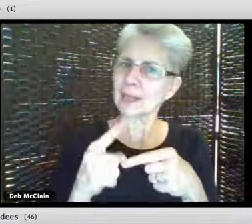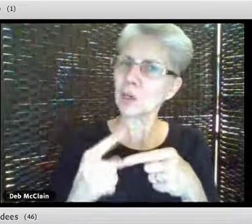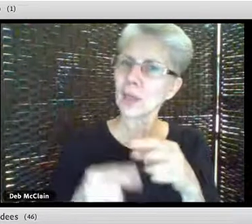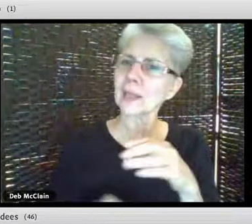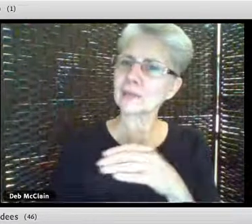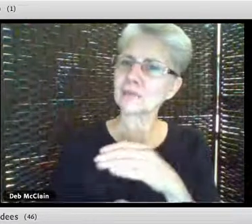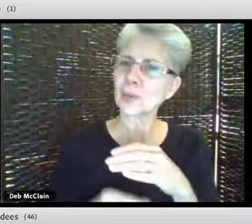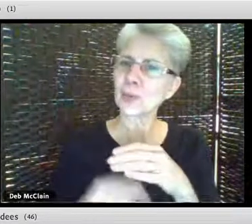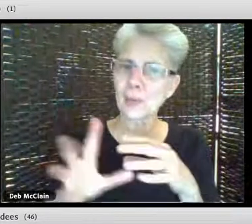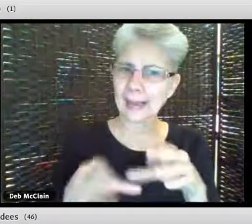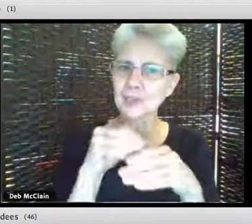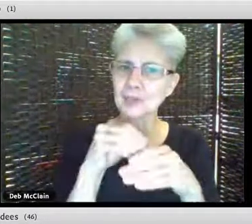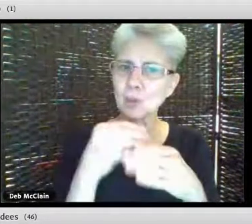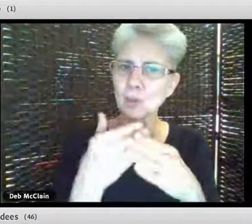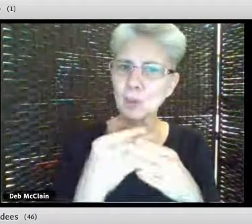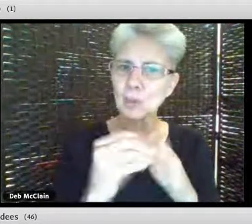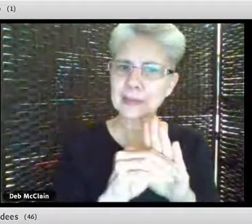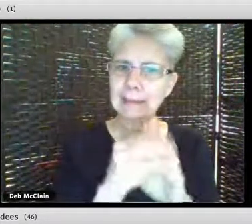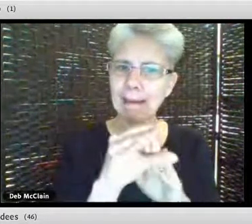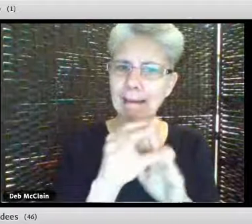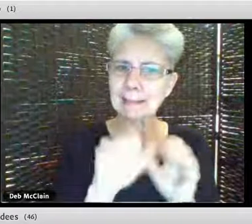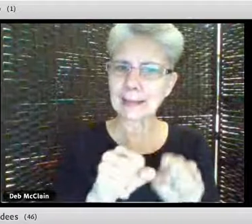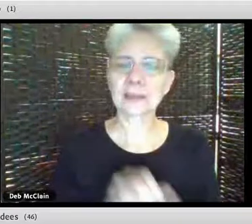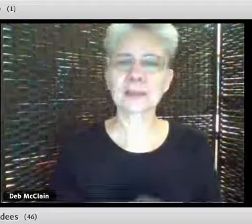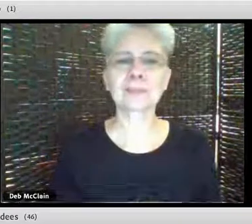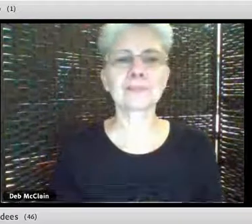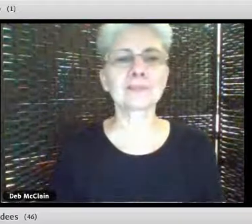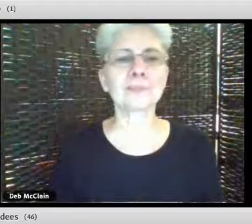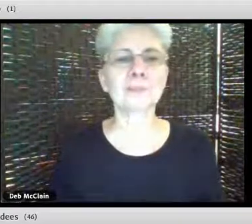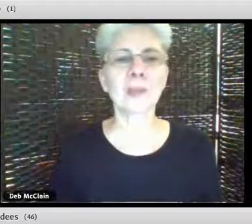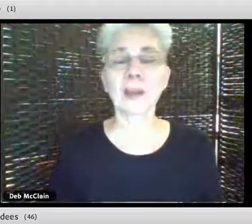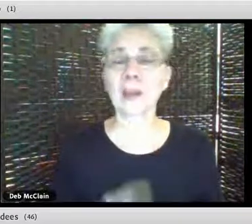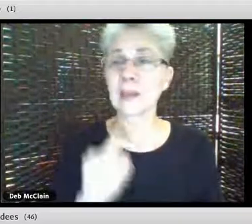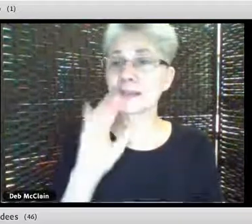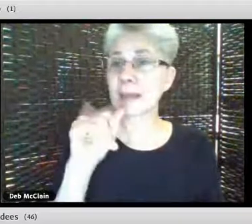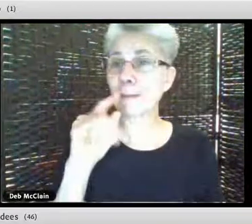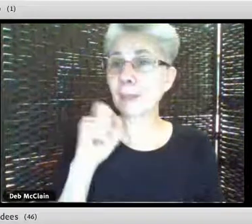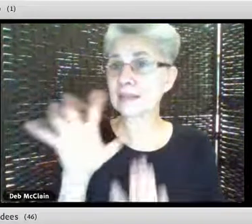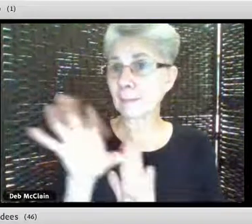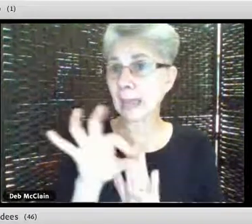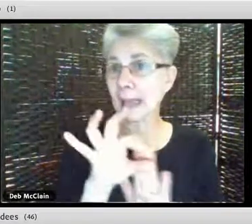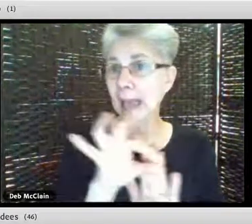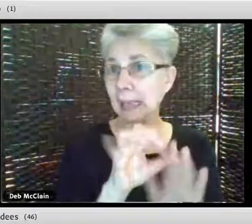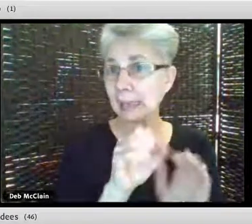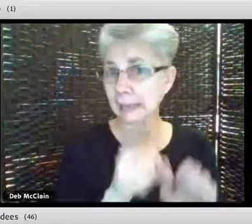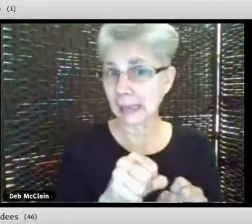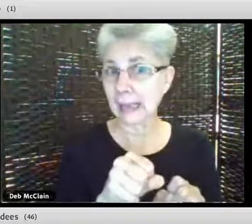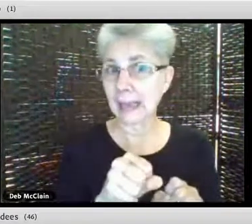I don't know why it's asking me a survey question. So I can literally insert a new slide.